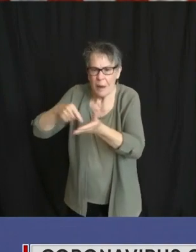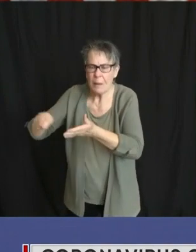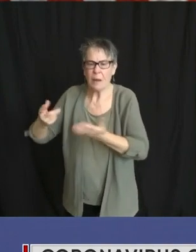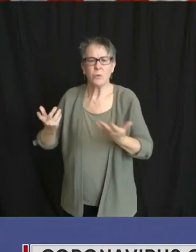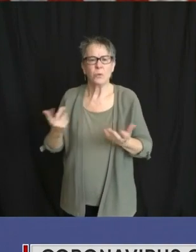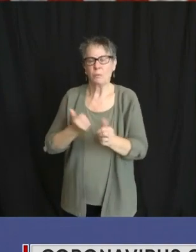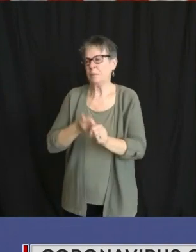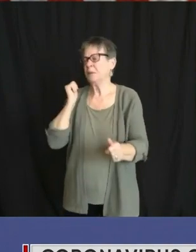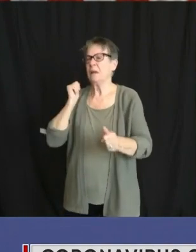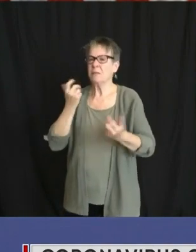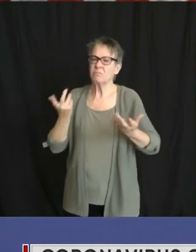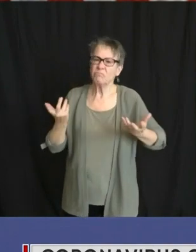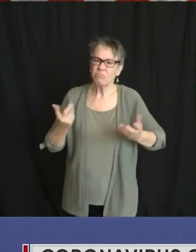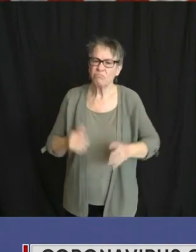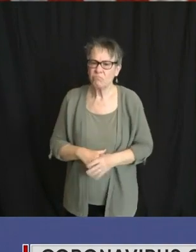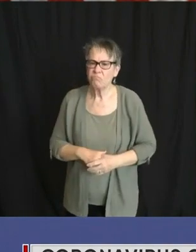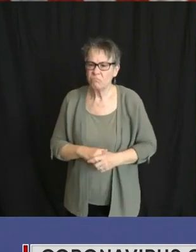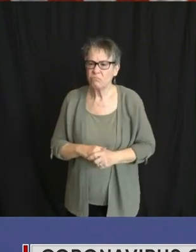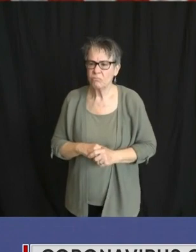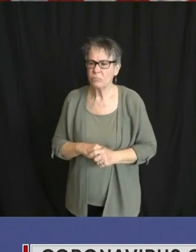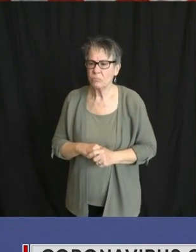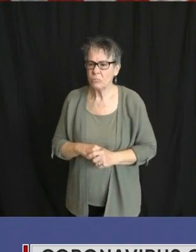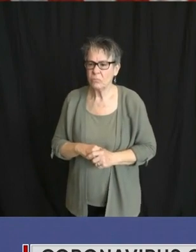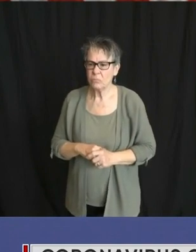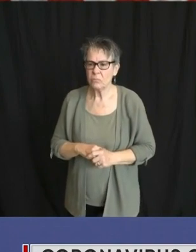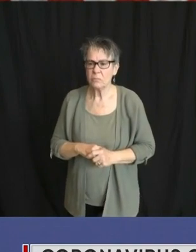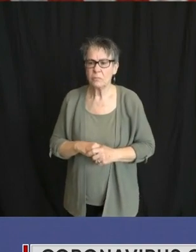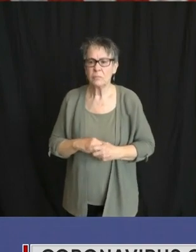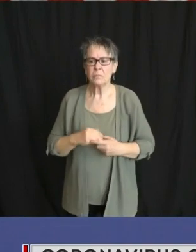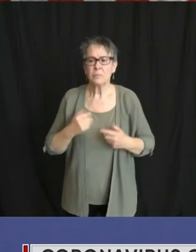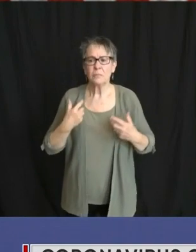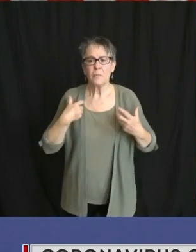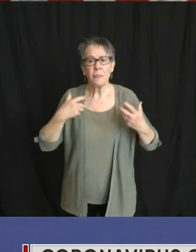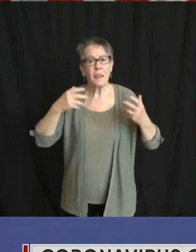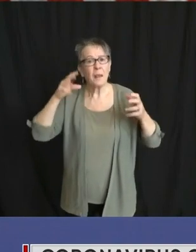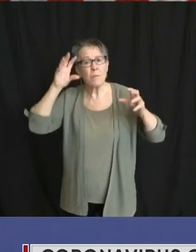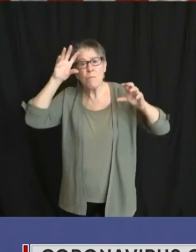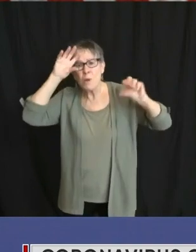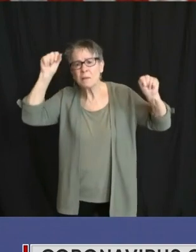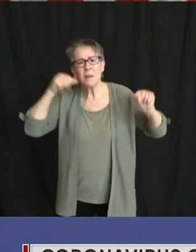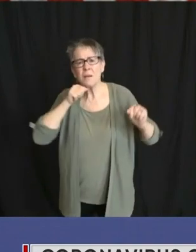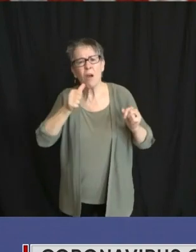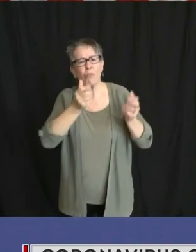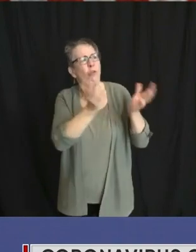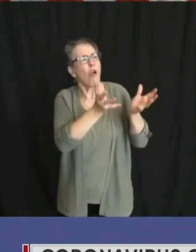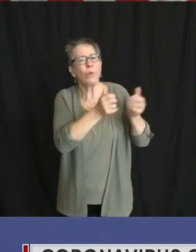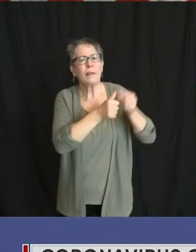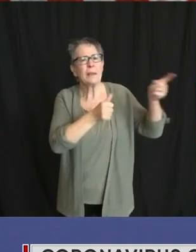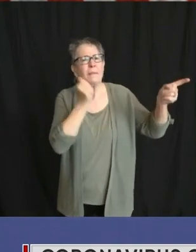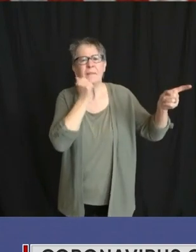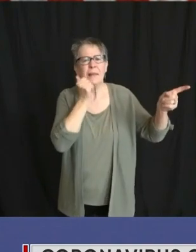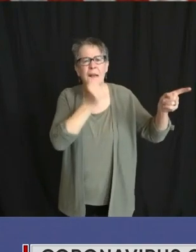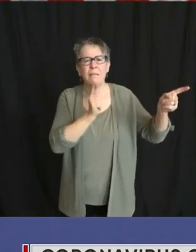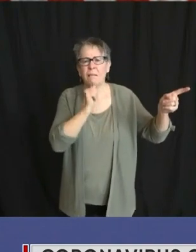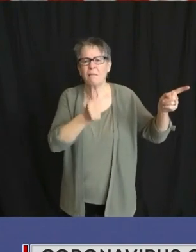PRESIDENT'S DAILIES BUT I DO SEE CLIPS OR READ ABOUT IT.